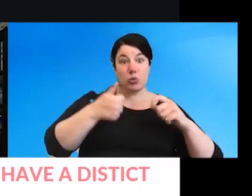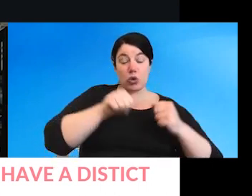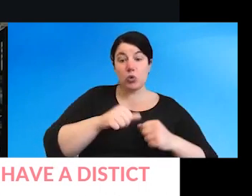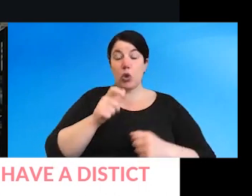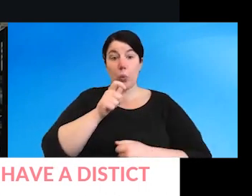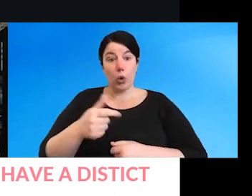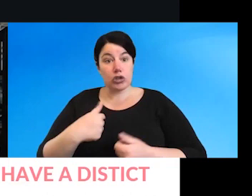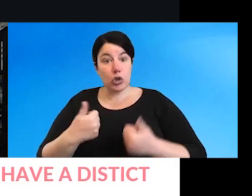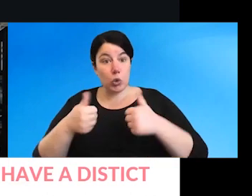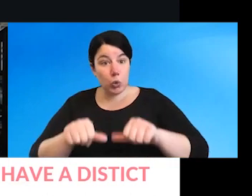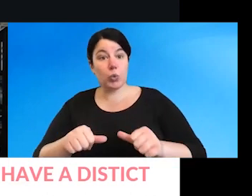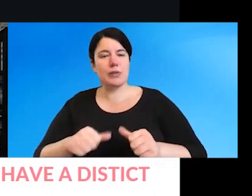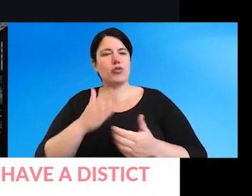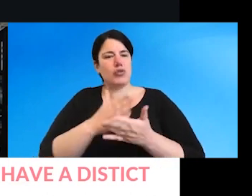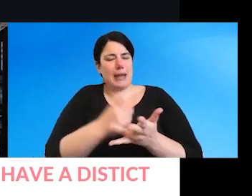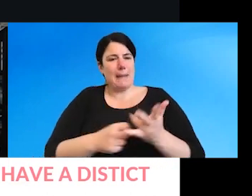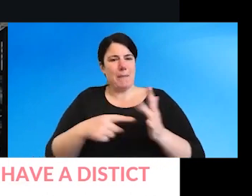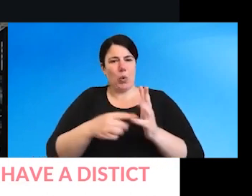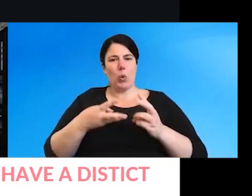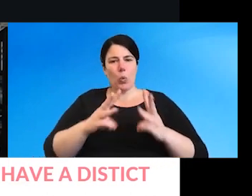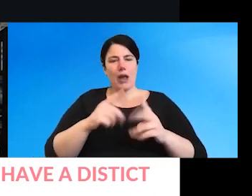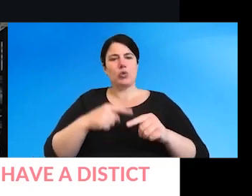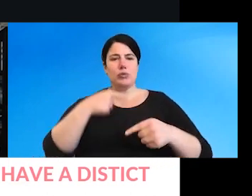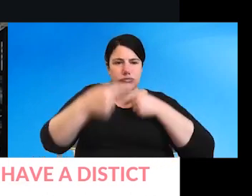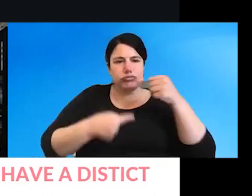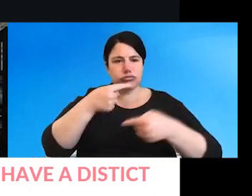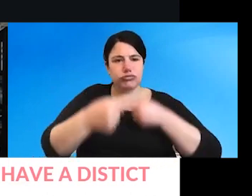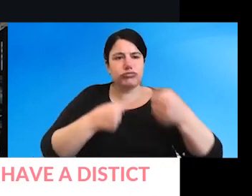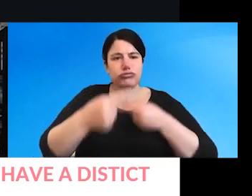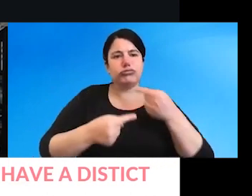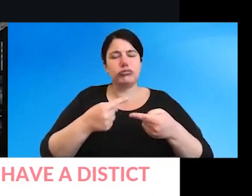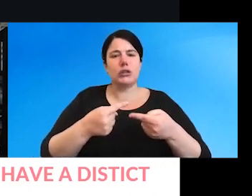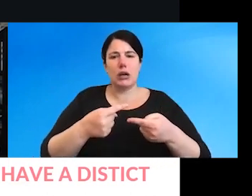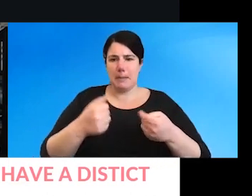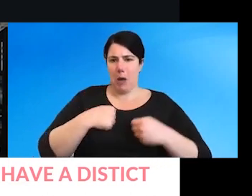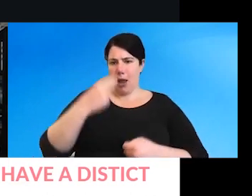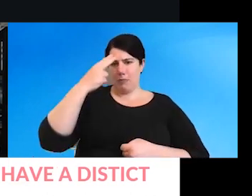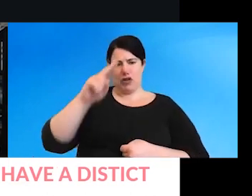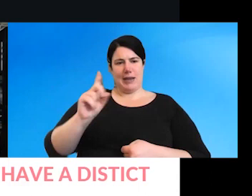and it's a really important way of setting the tone for what your brand is.